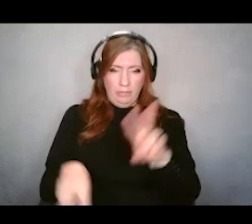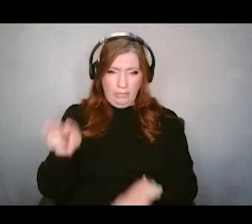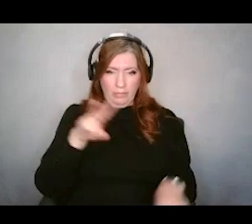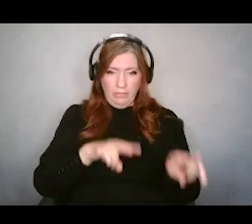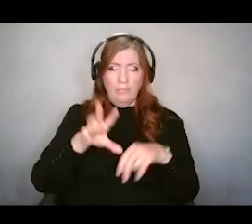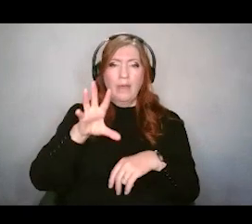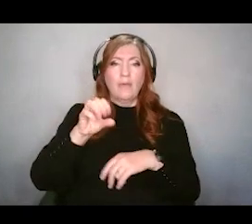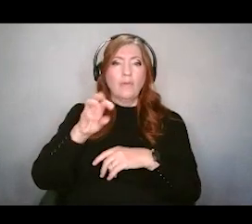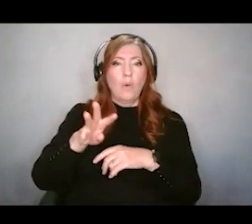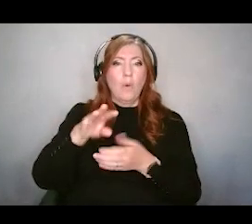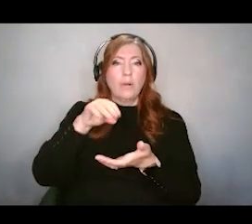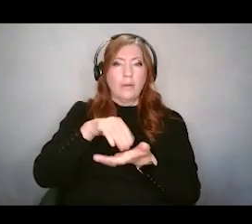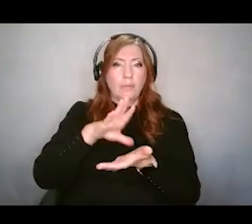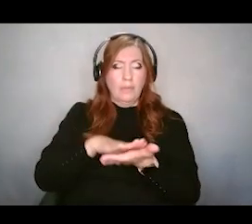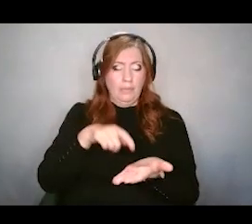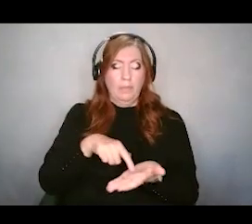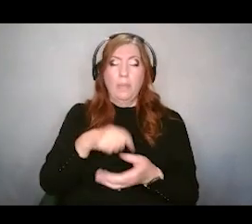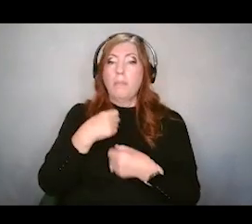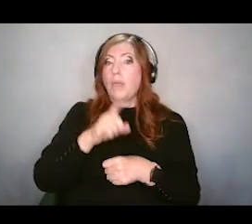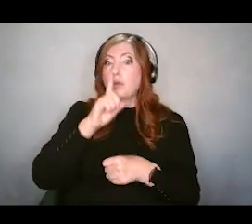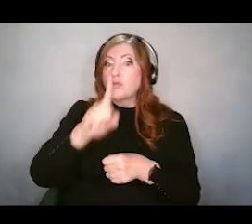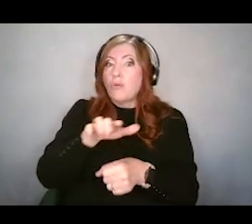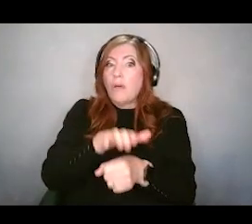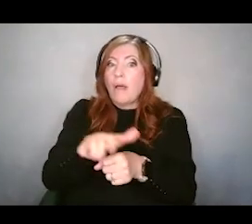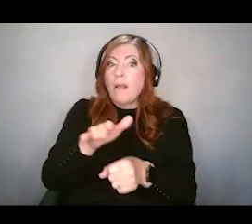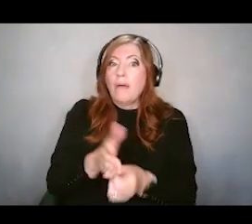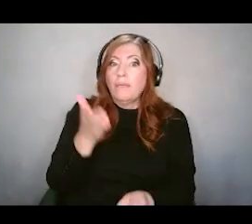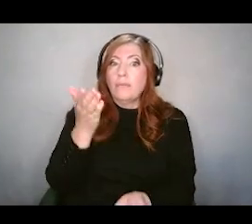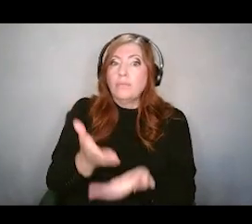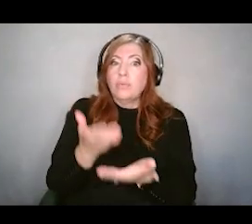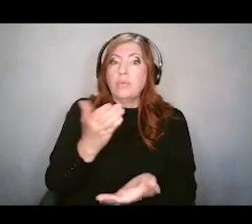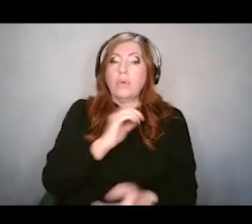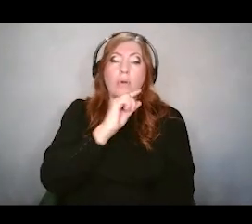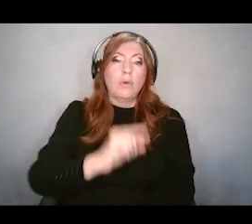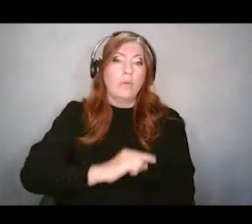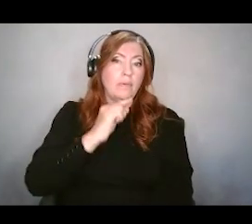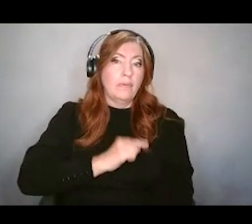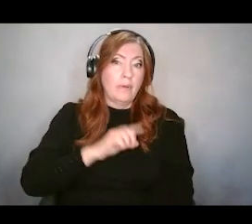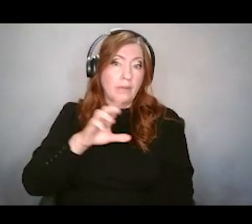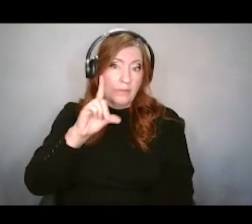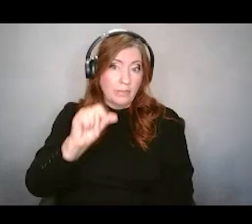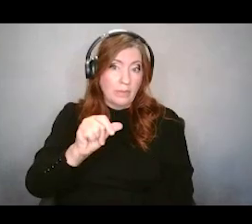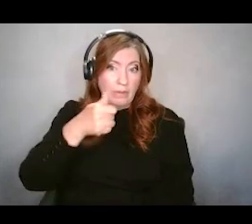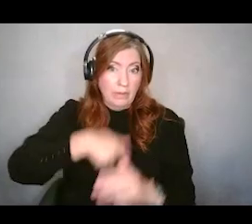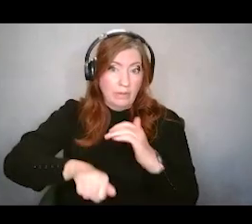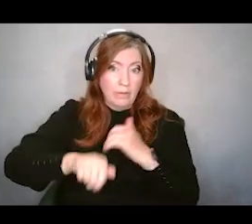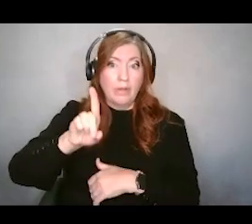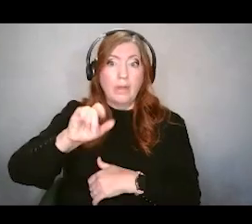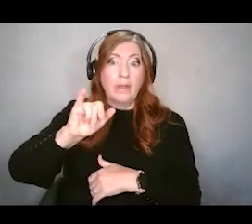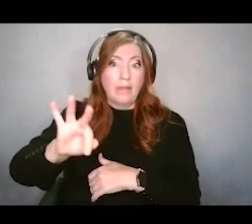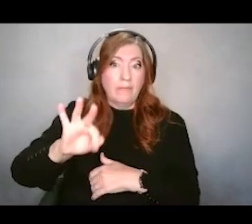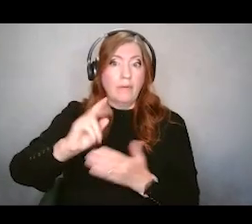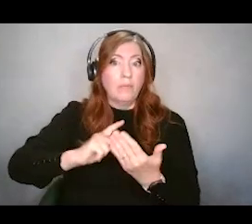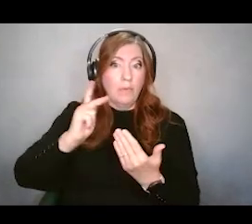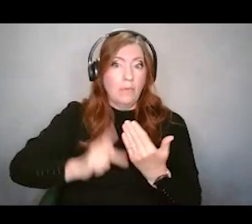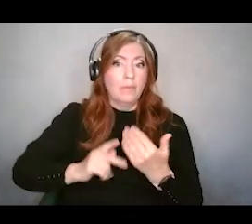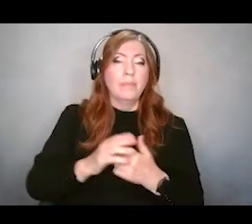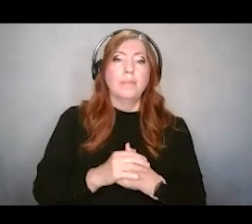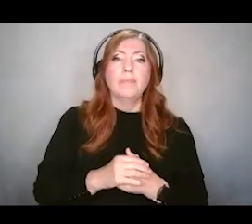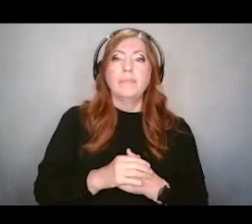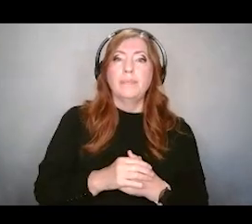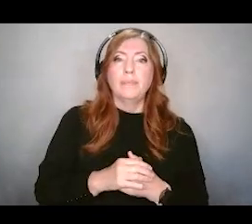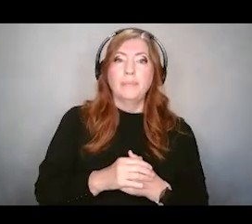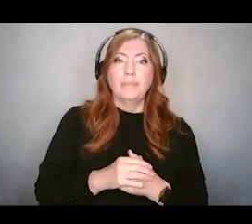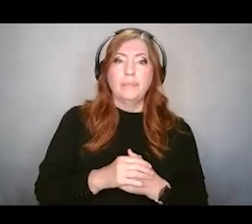ensure it provides sufficient evidence of a qualifying disability under the DIF program.